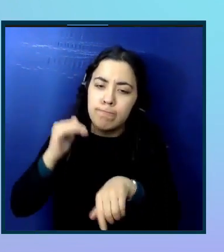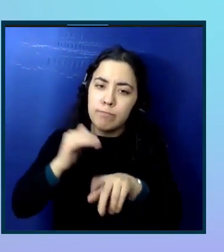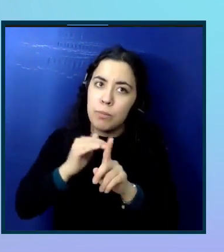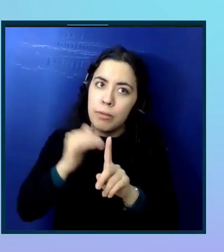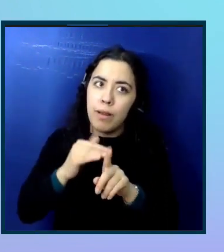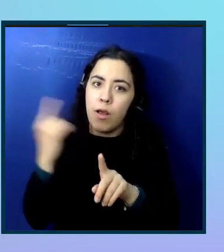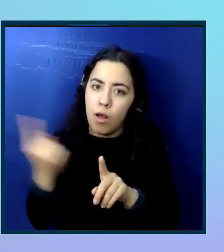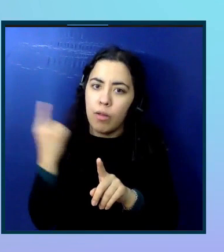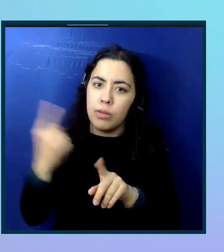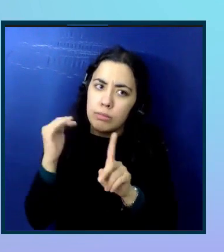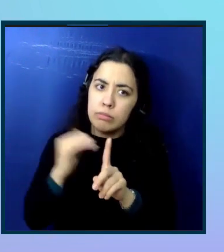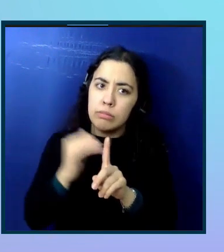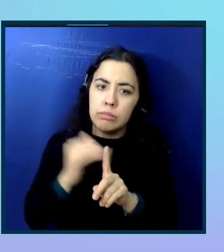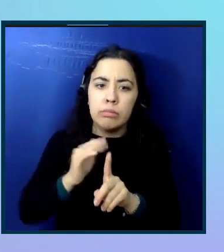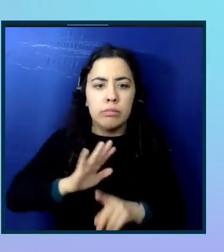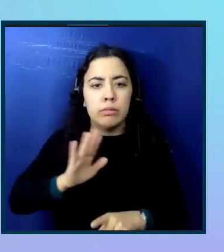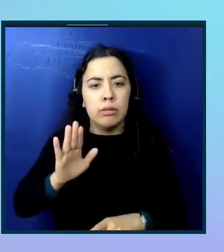For one, Duluth isn't necessarily,